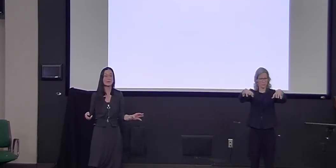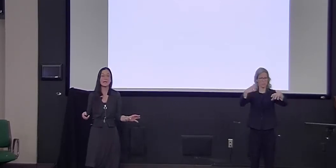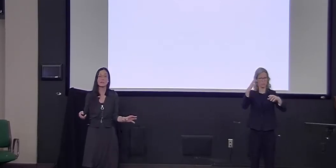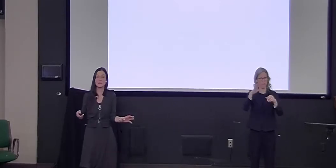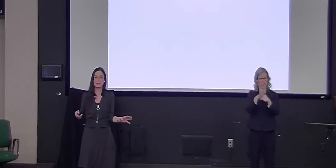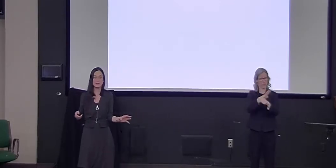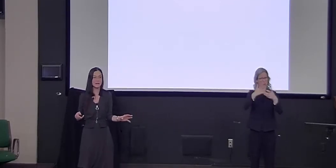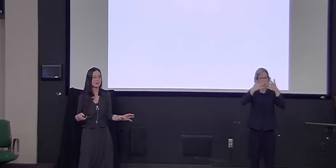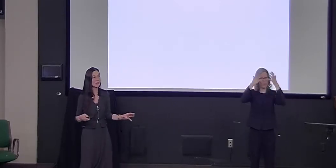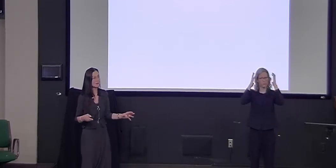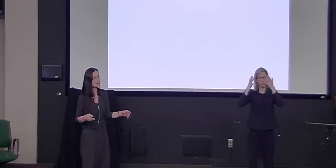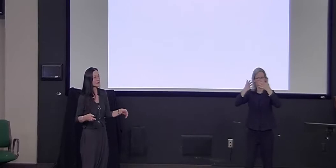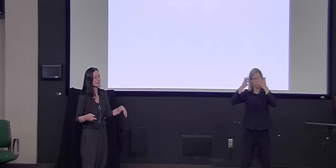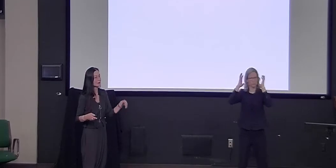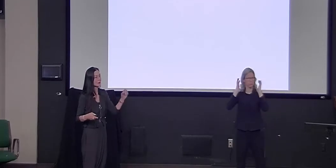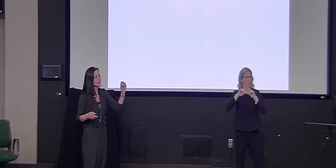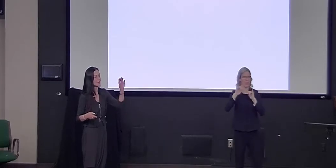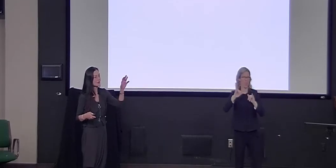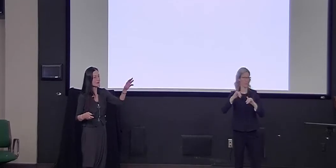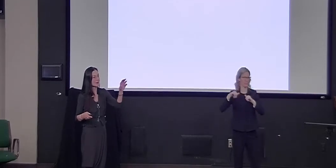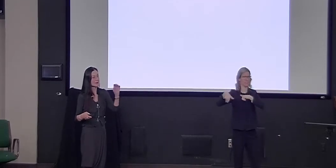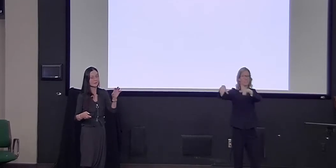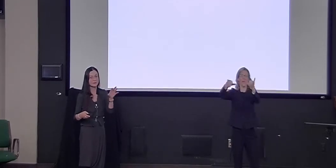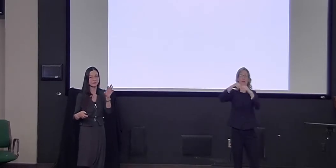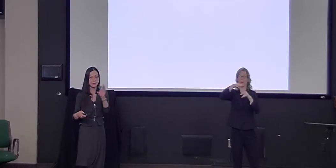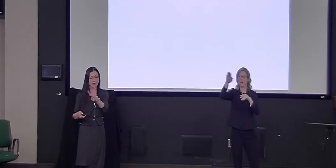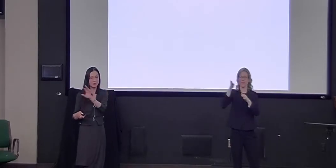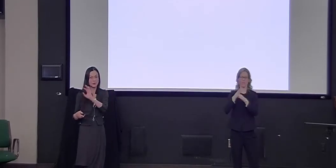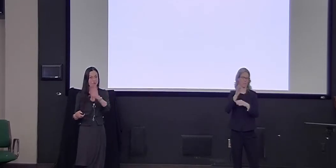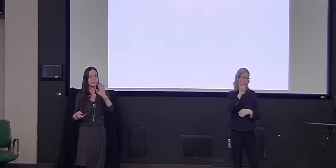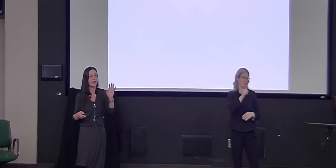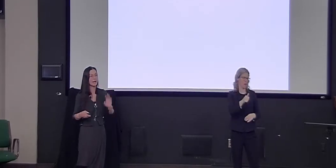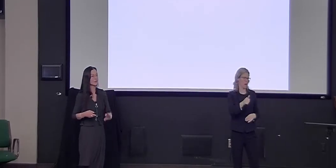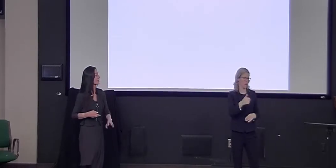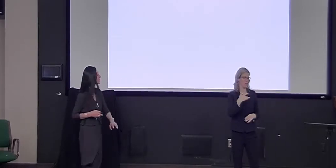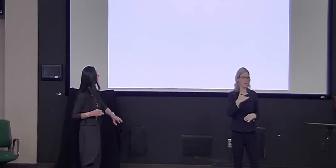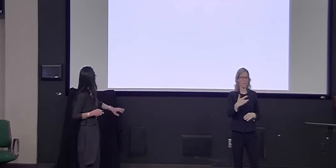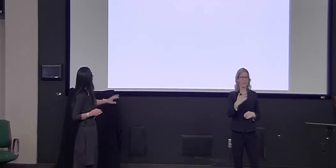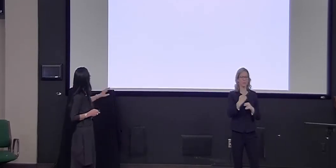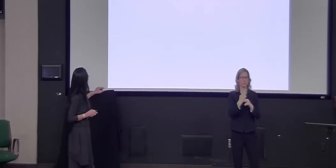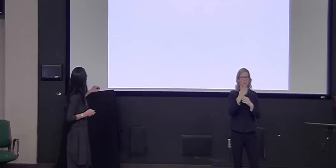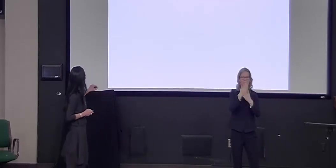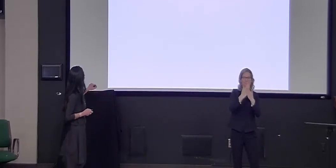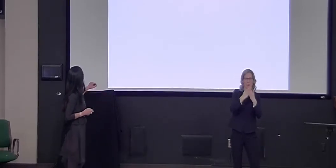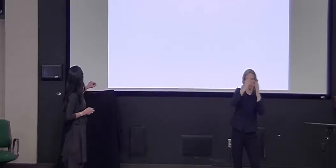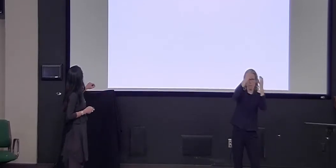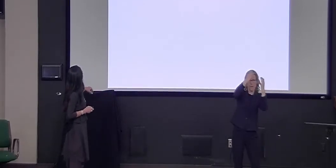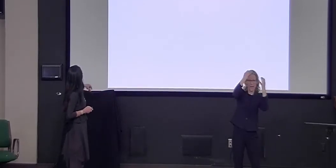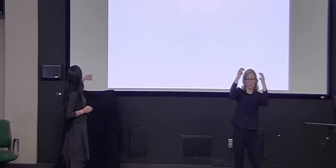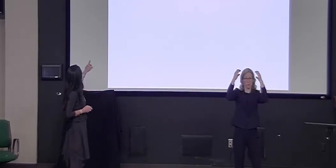but that's not the standard in the field. Usually the standard in the field uses patches of optodes.